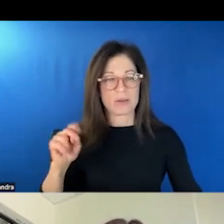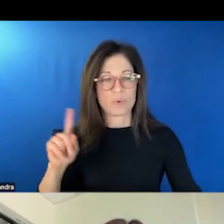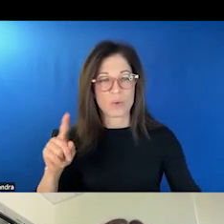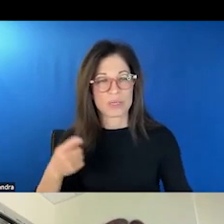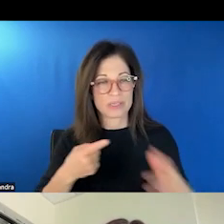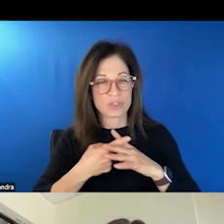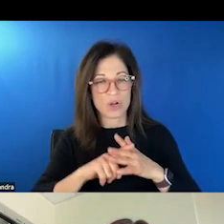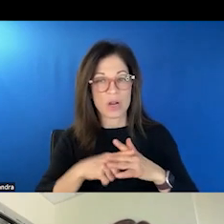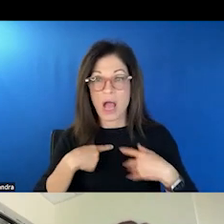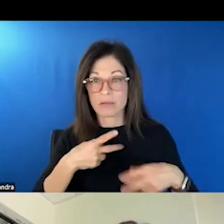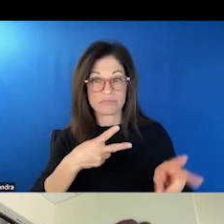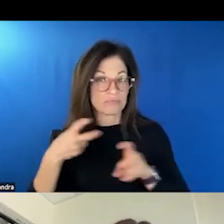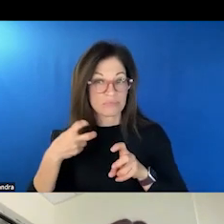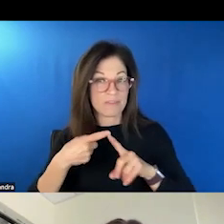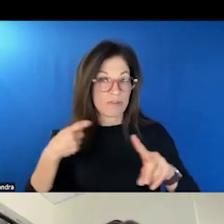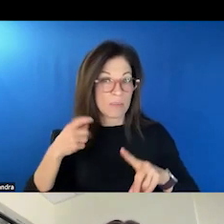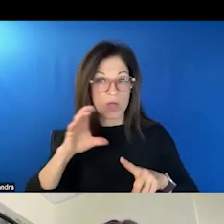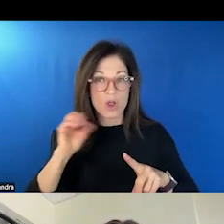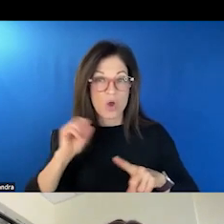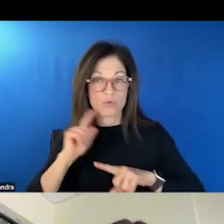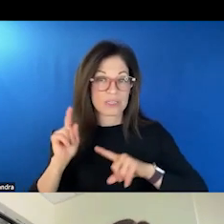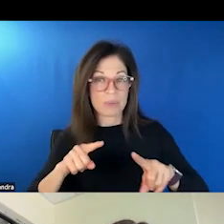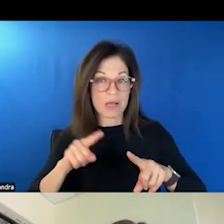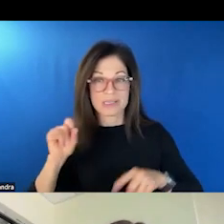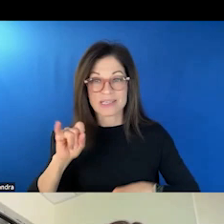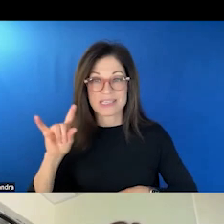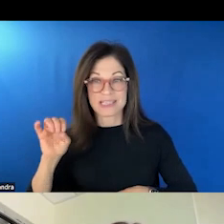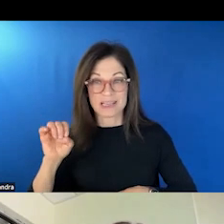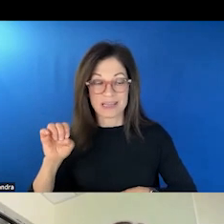THIS OFF THE CO-RESPONSE SITE. I THINK IT IS